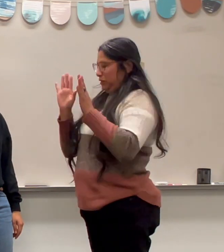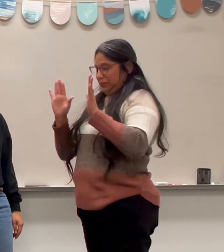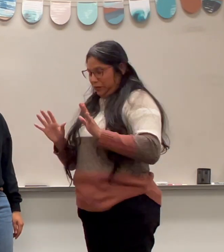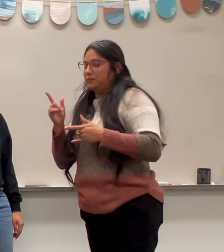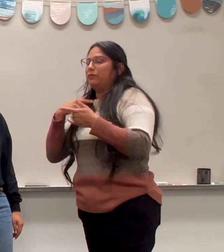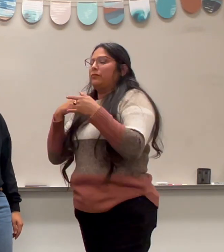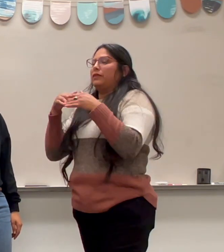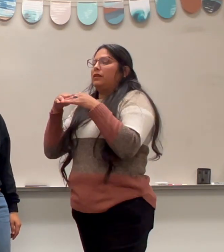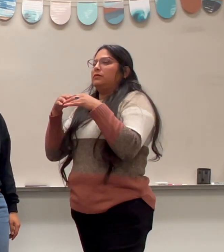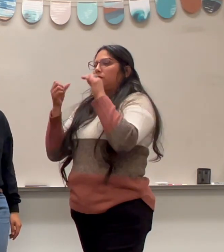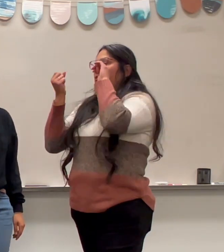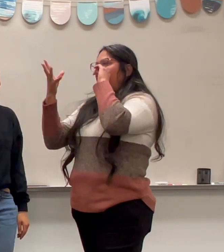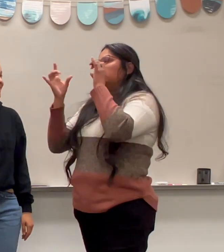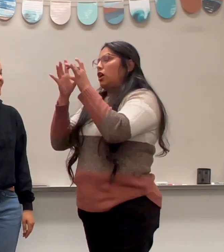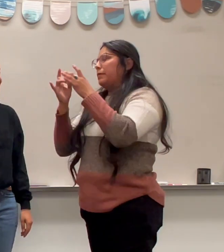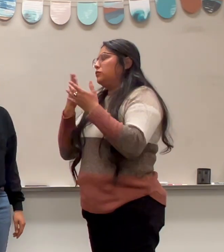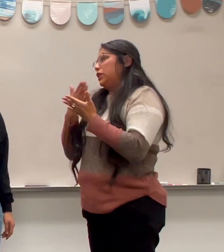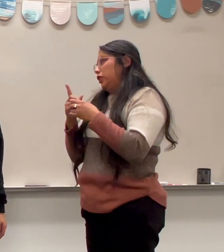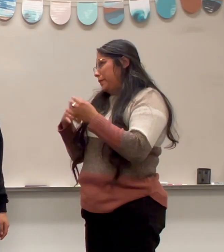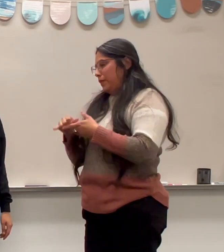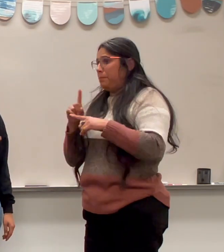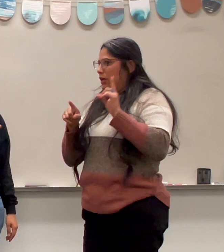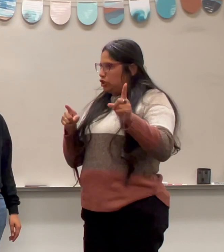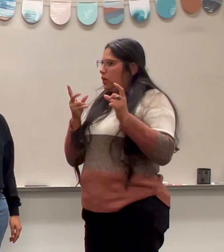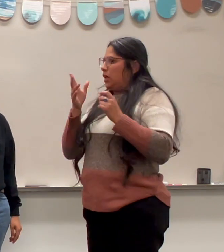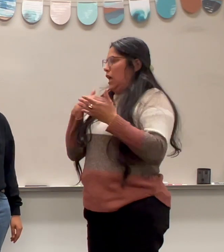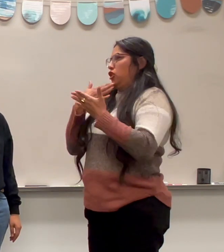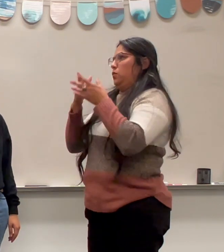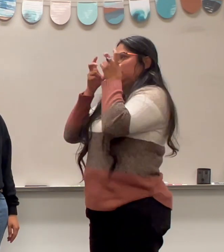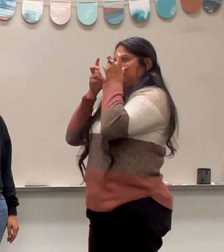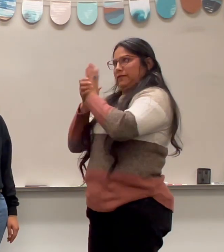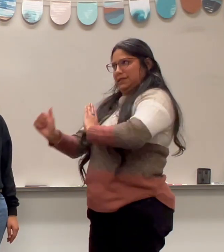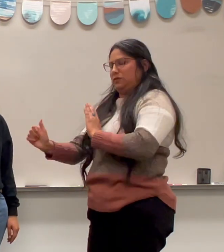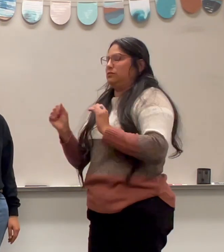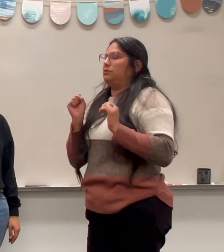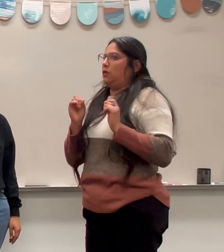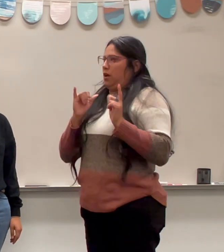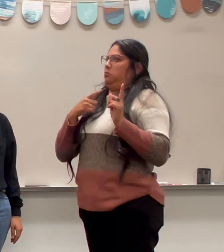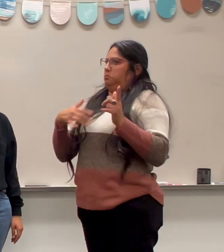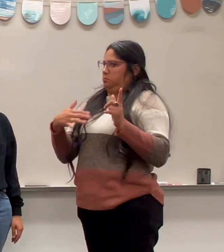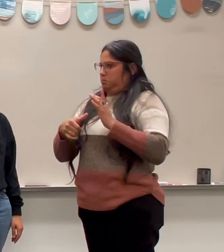I got my coffee and I was like whoa whoa that wow that's new um and so being that